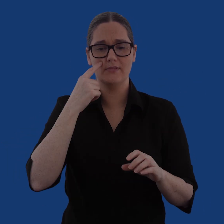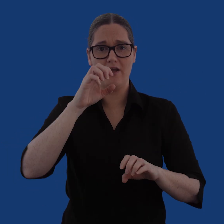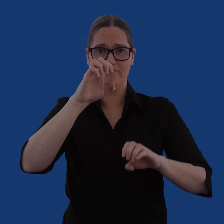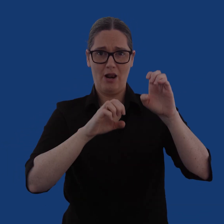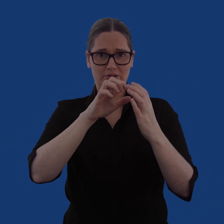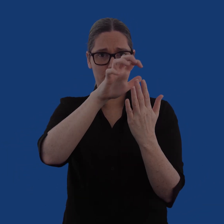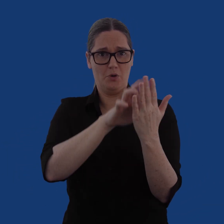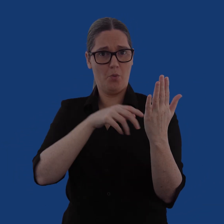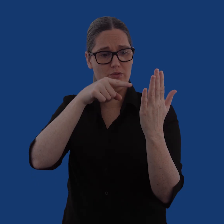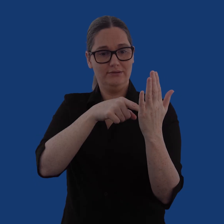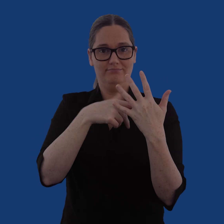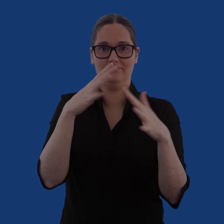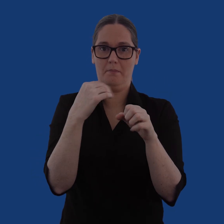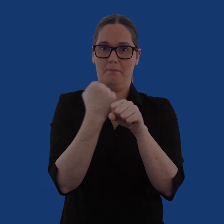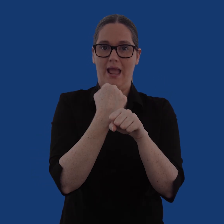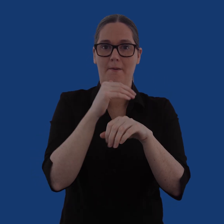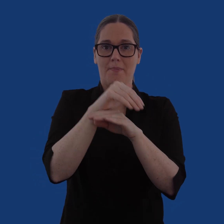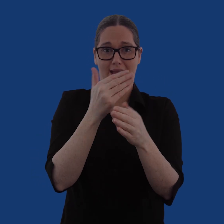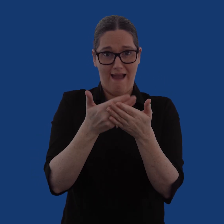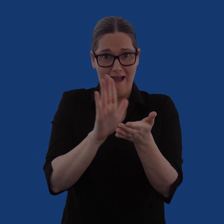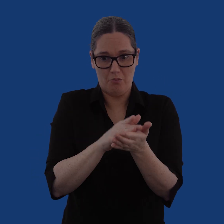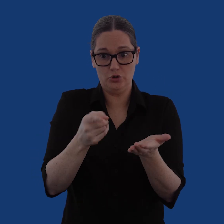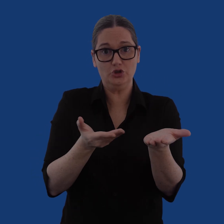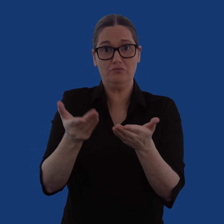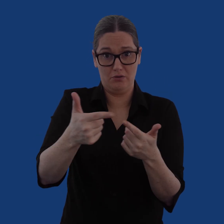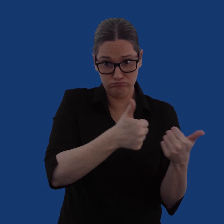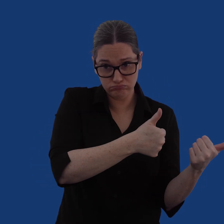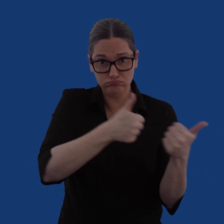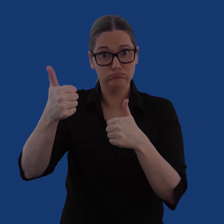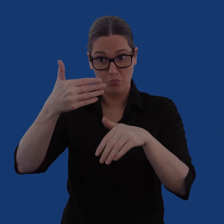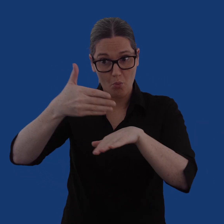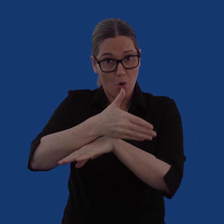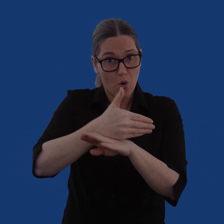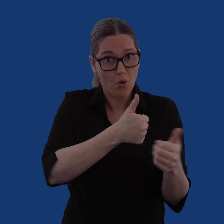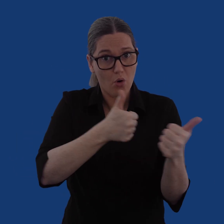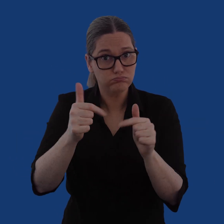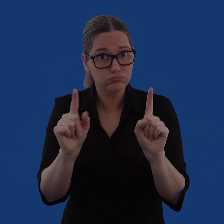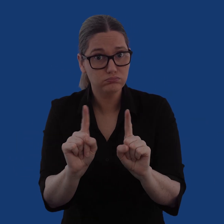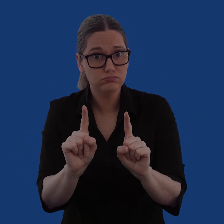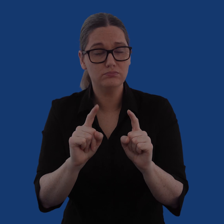We will produce an evaluation report about how well these services work.